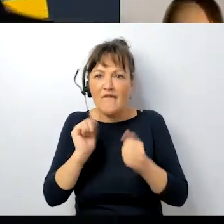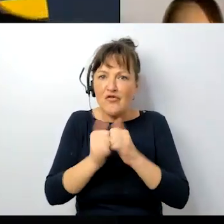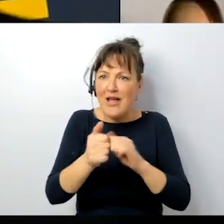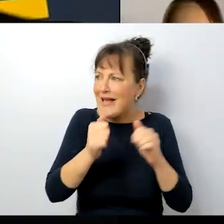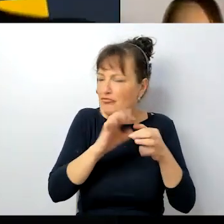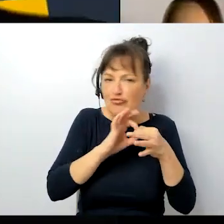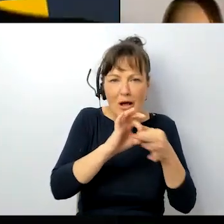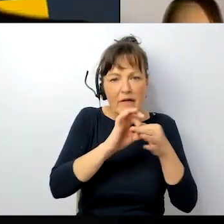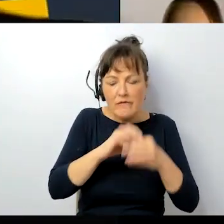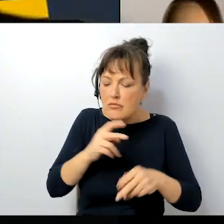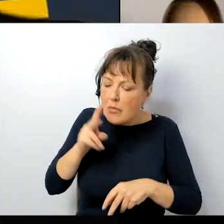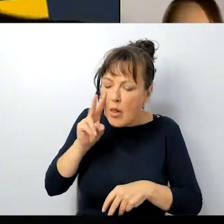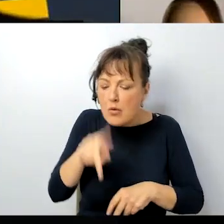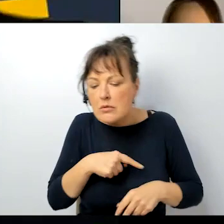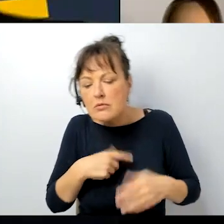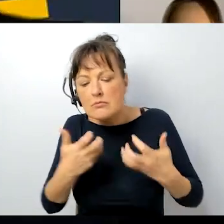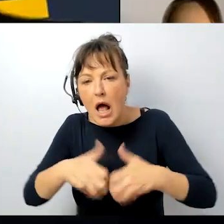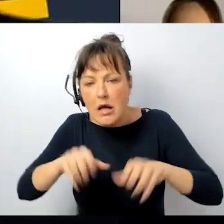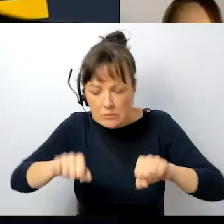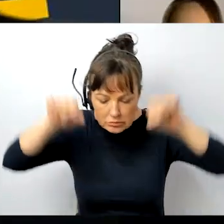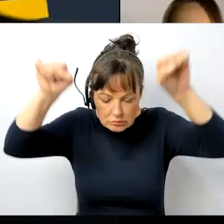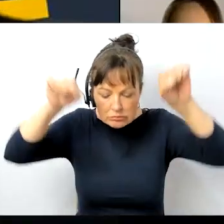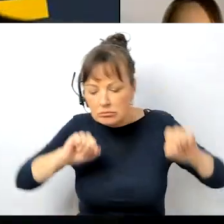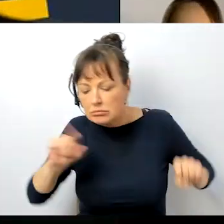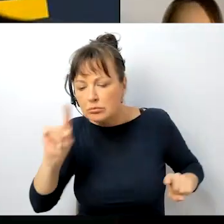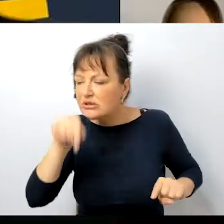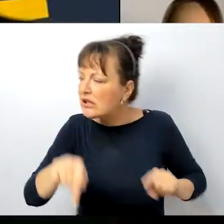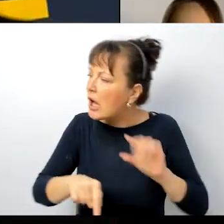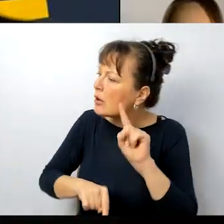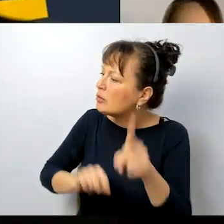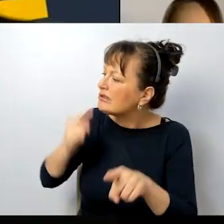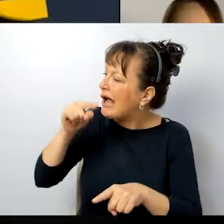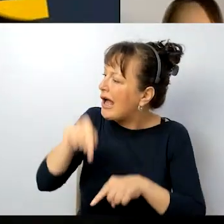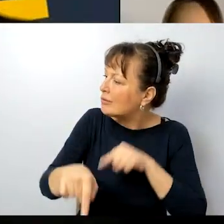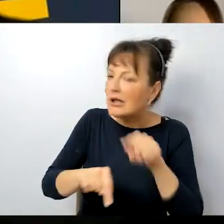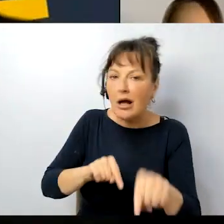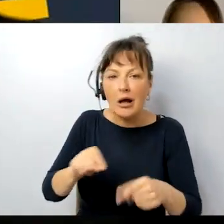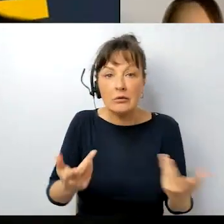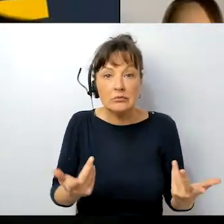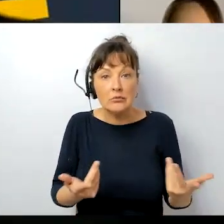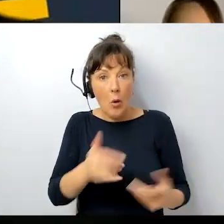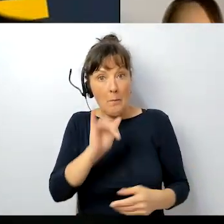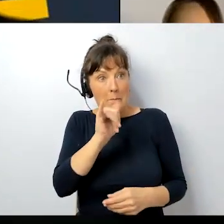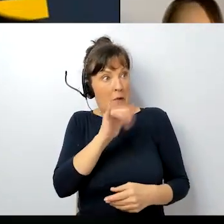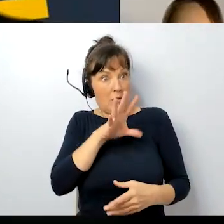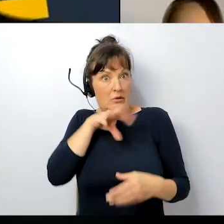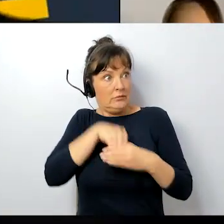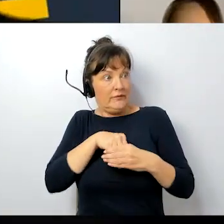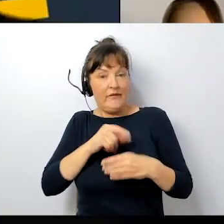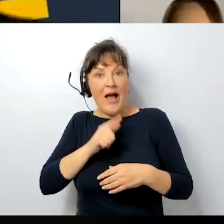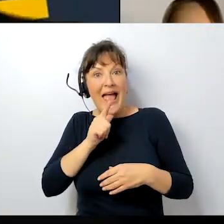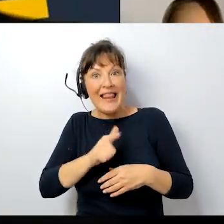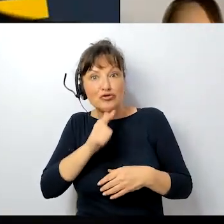with their father or grandfather or a friend or a relative just looking at the mechanics of a car